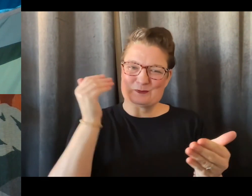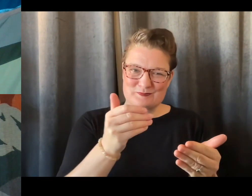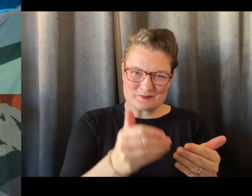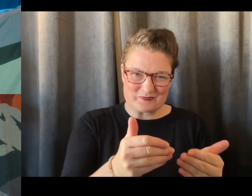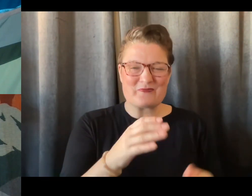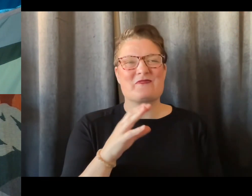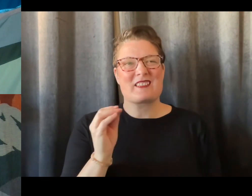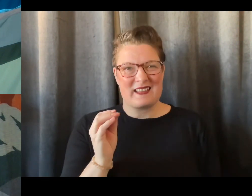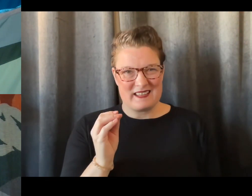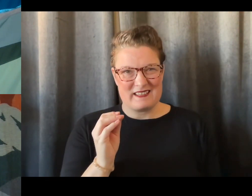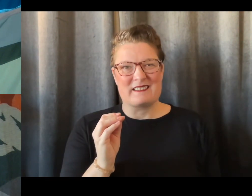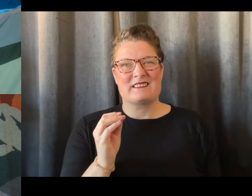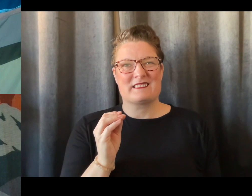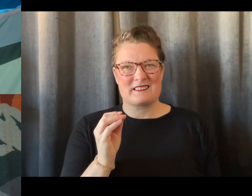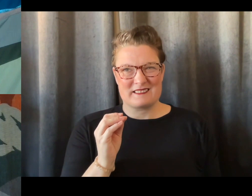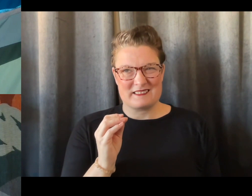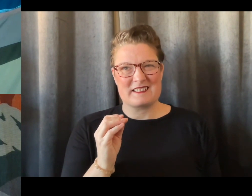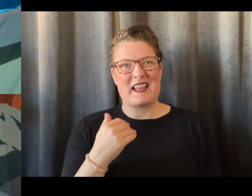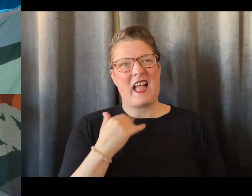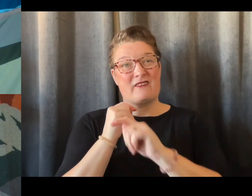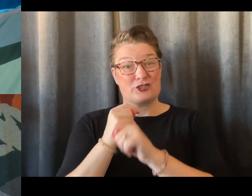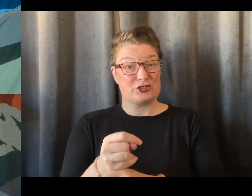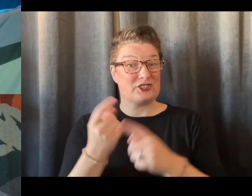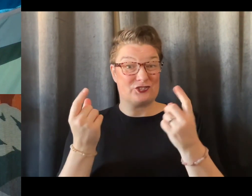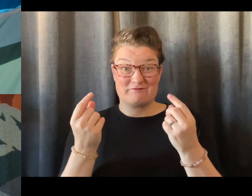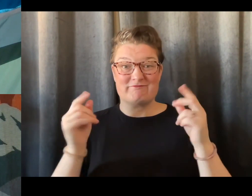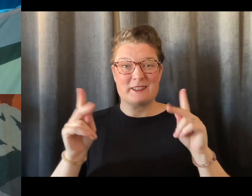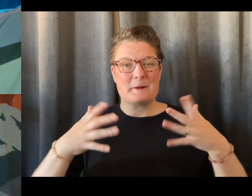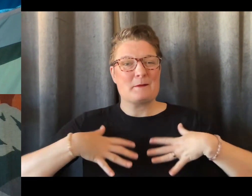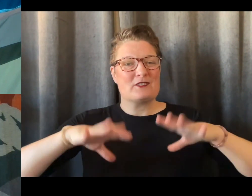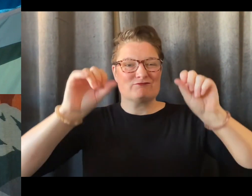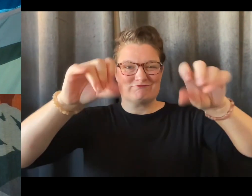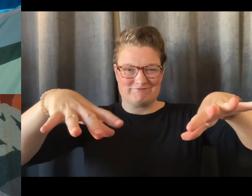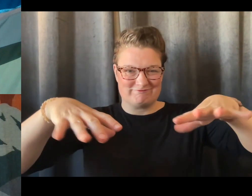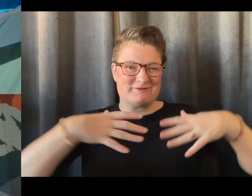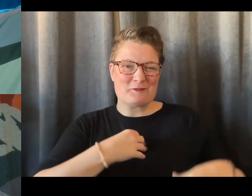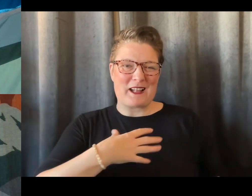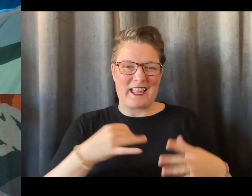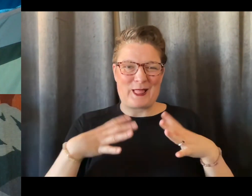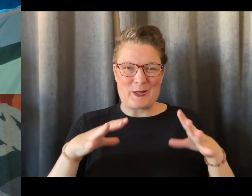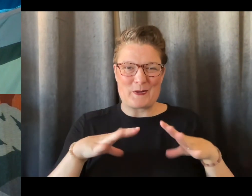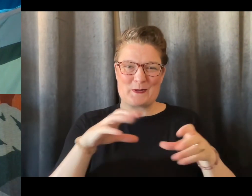tradition for people to throw white clothes into a pile, and then you